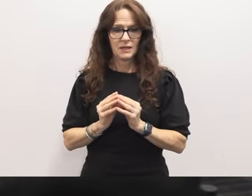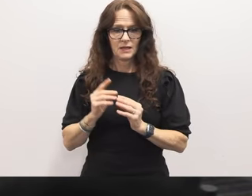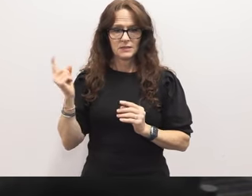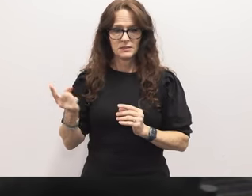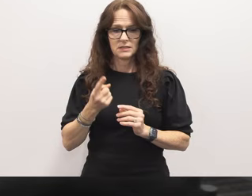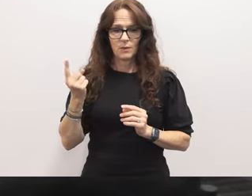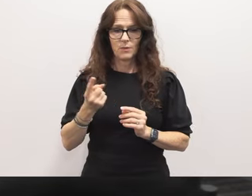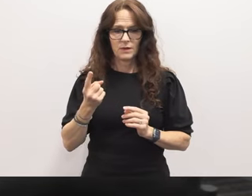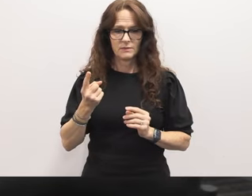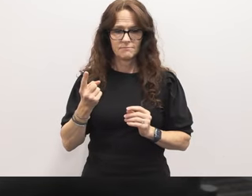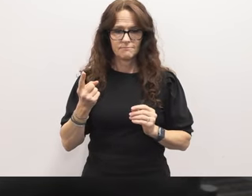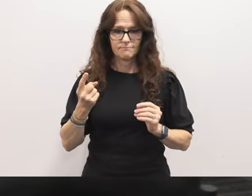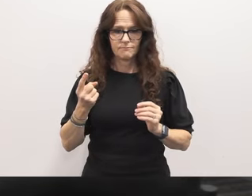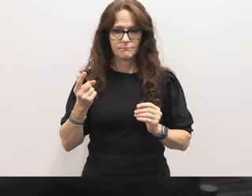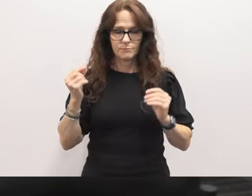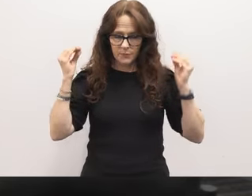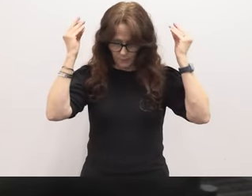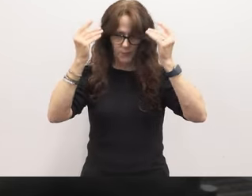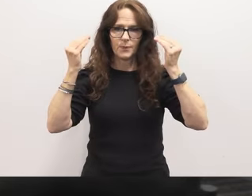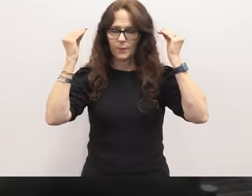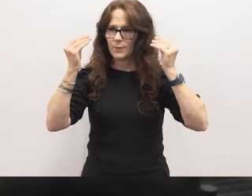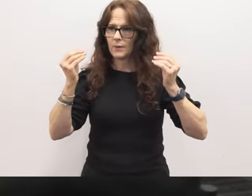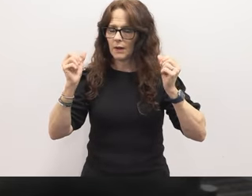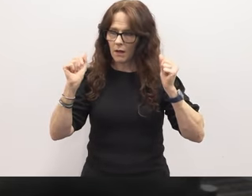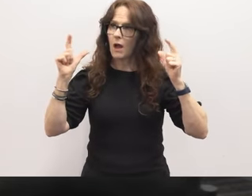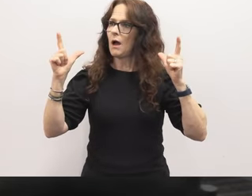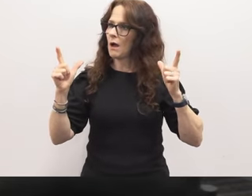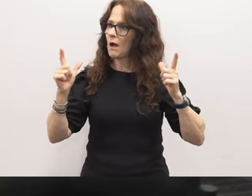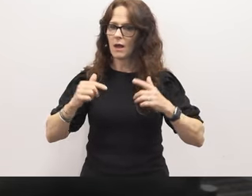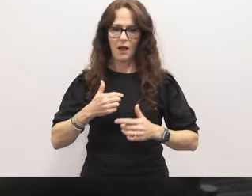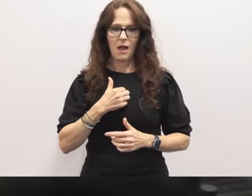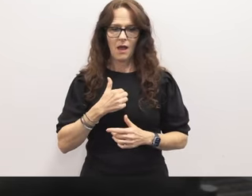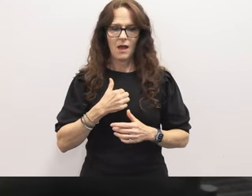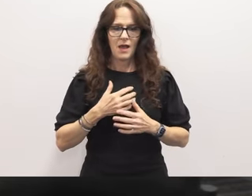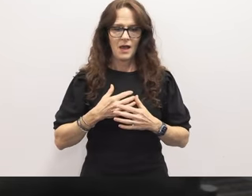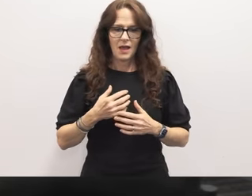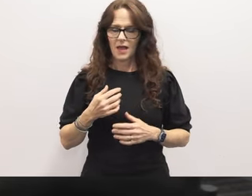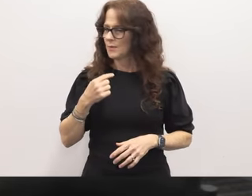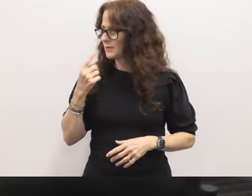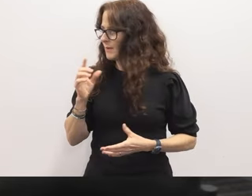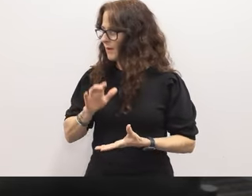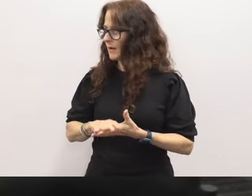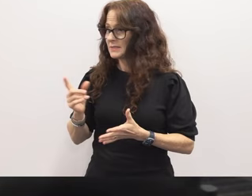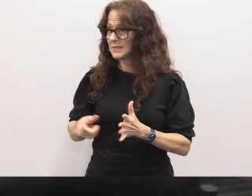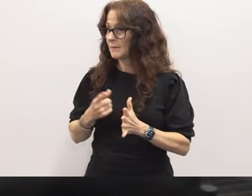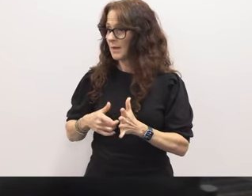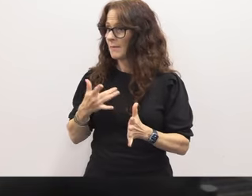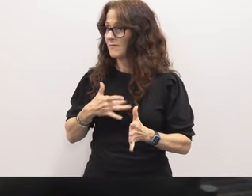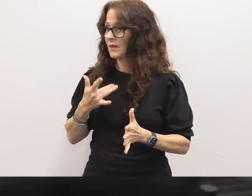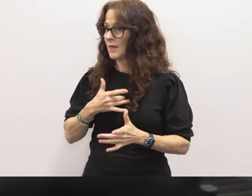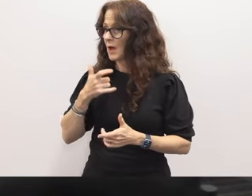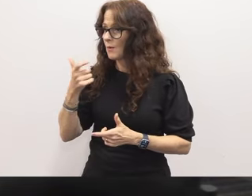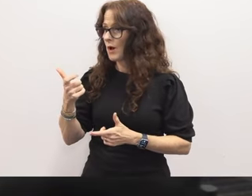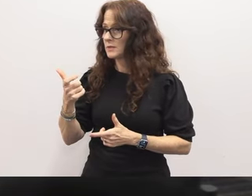you know, had some realization and I said to my wife, said, sometimes I feel like I'm watching people discover gravity.